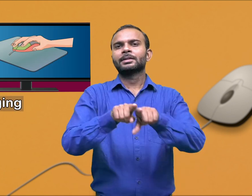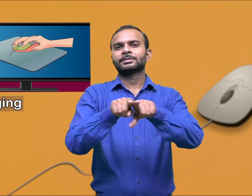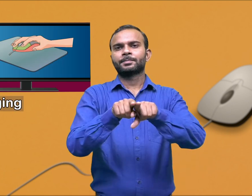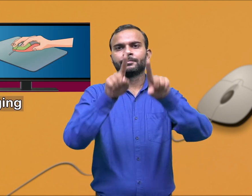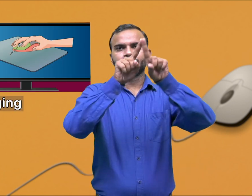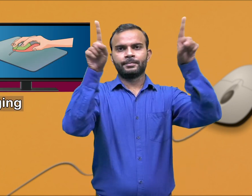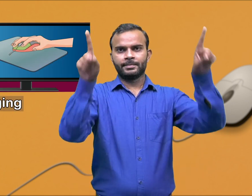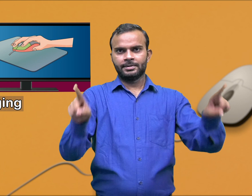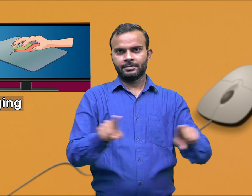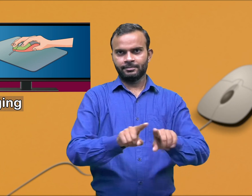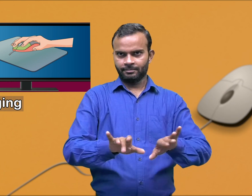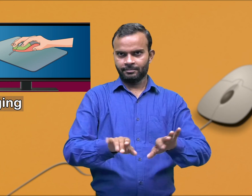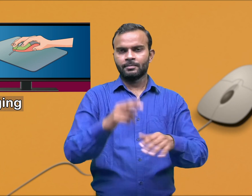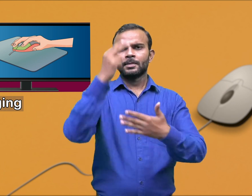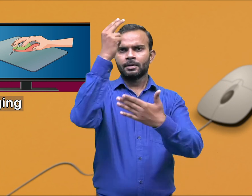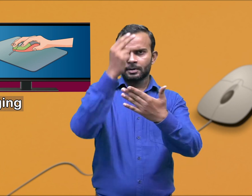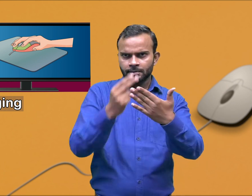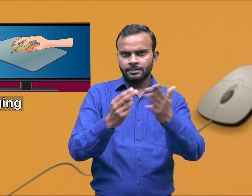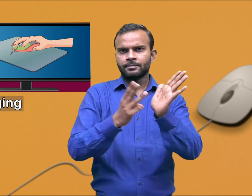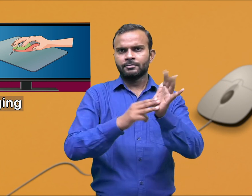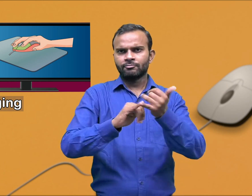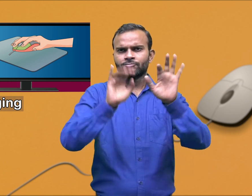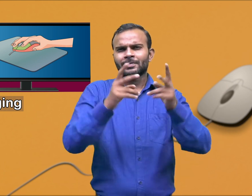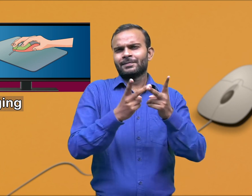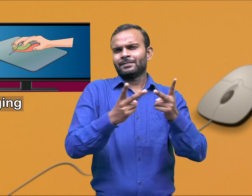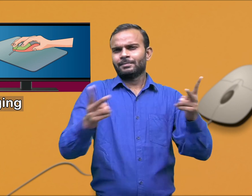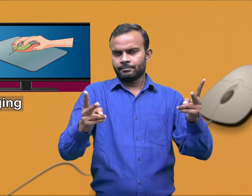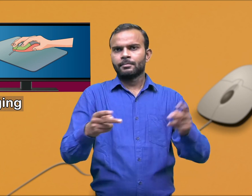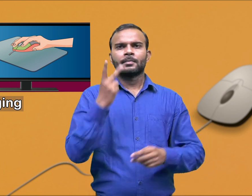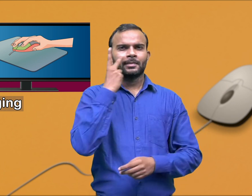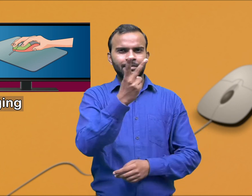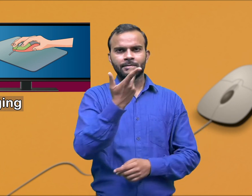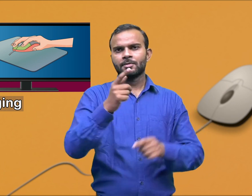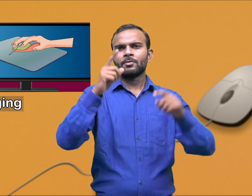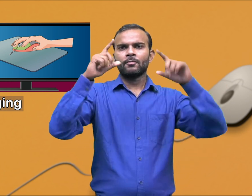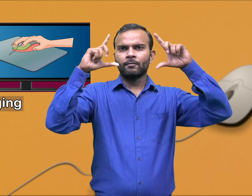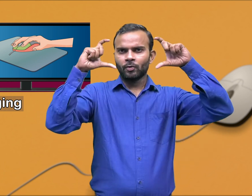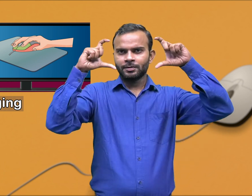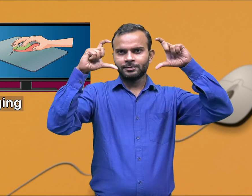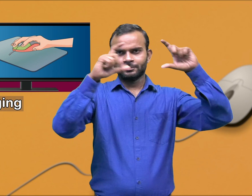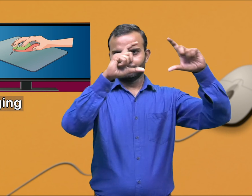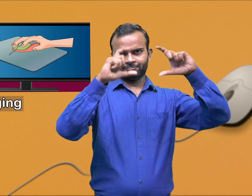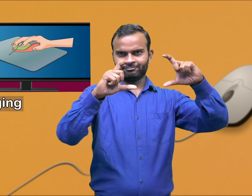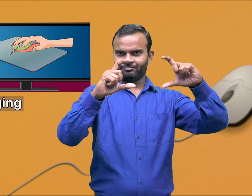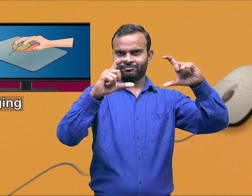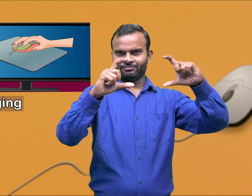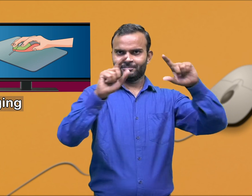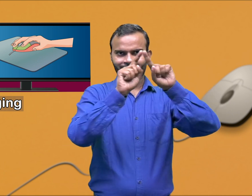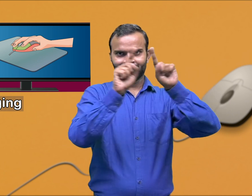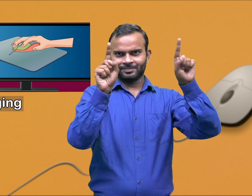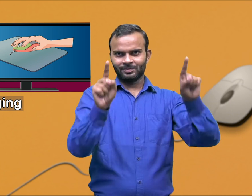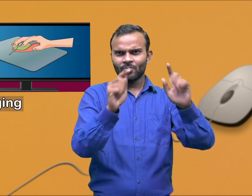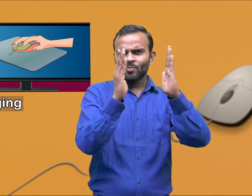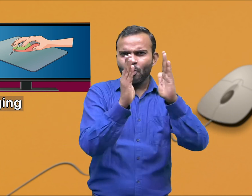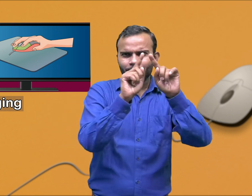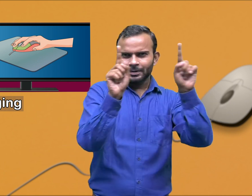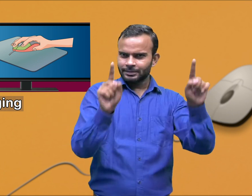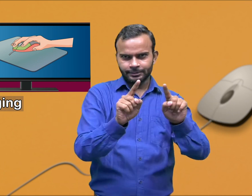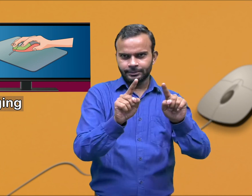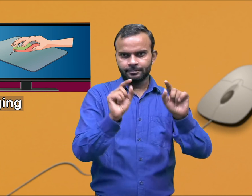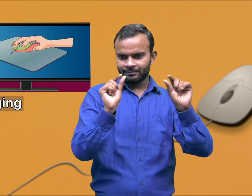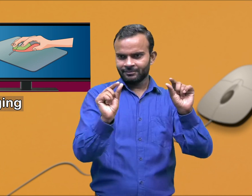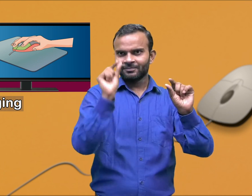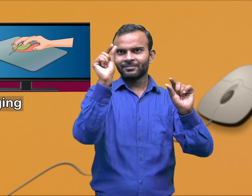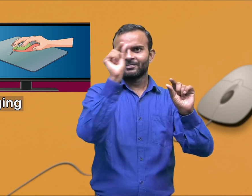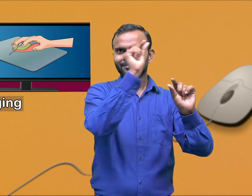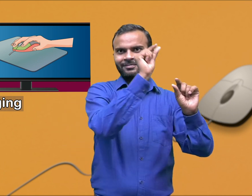In any document if we want to increase the size of an image